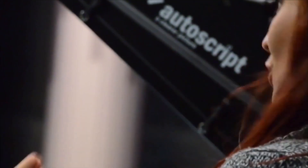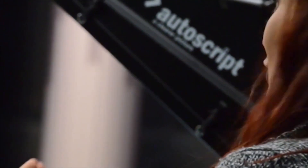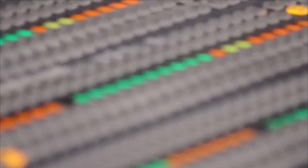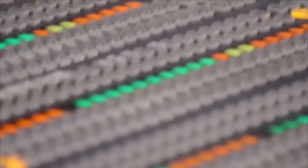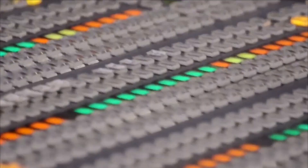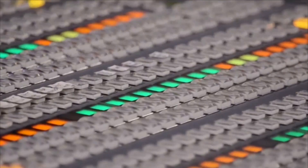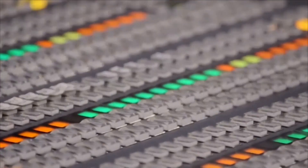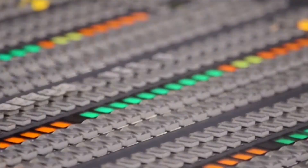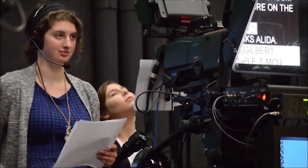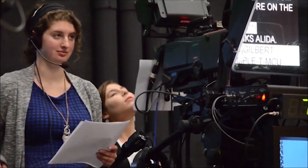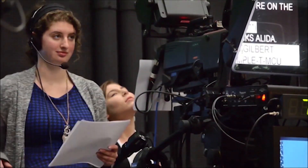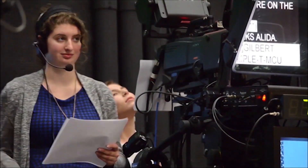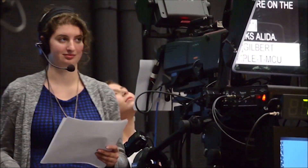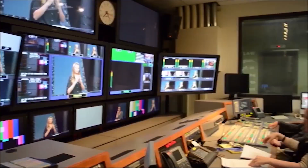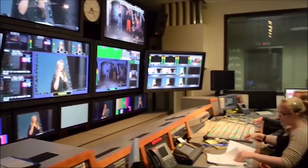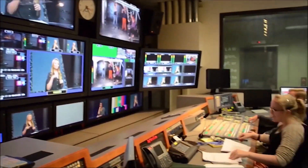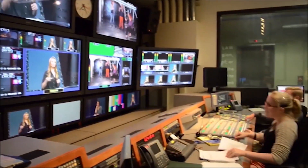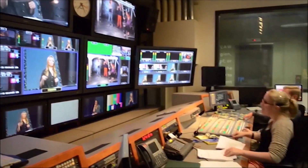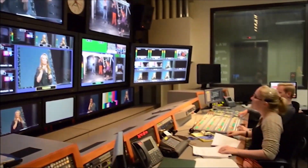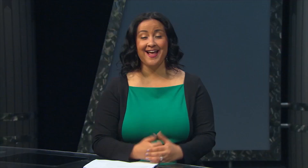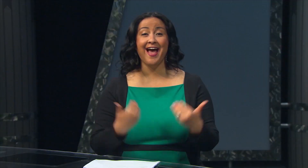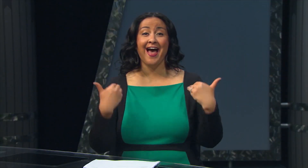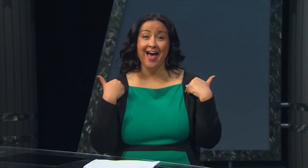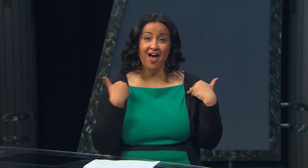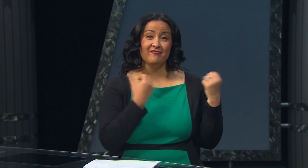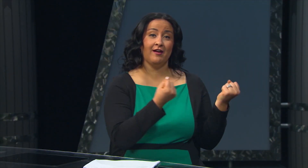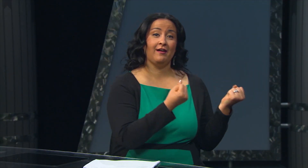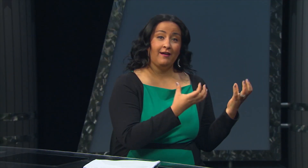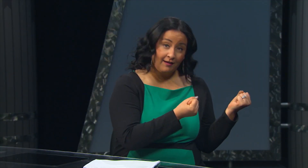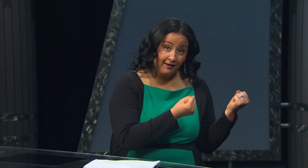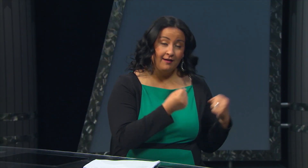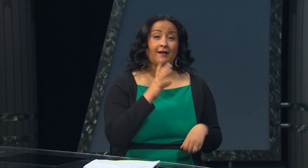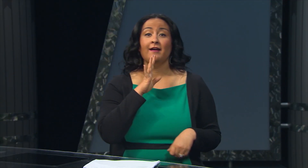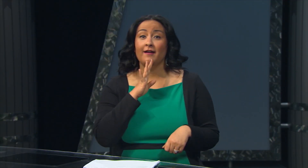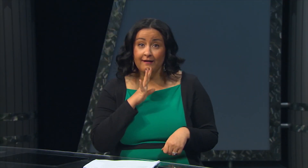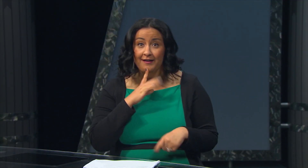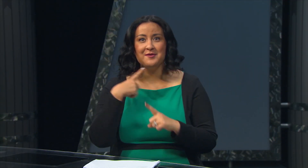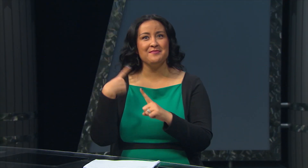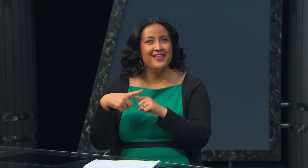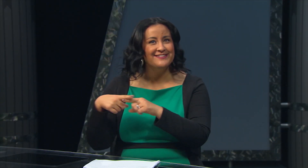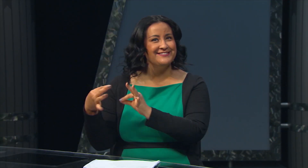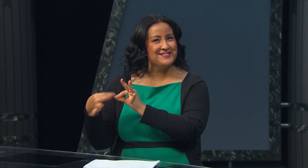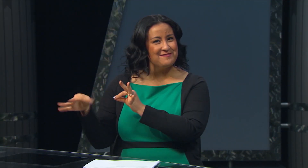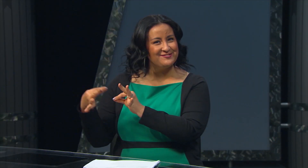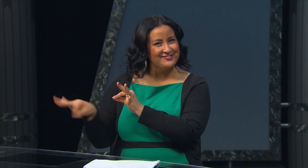Where you can get all the news of the day -- with signing, voices and captions.